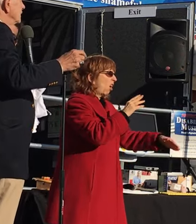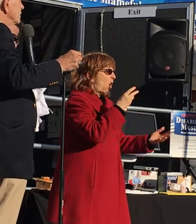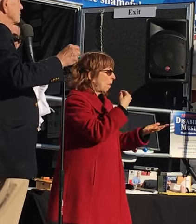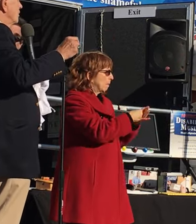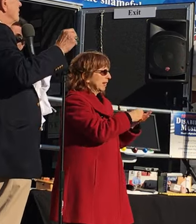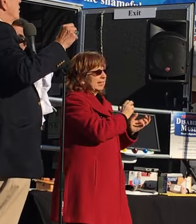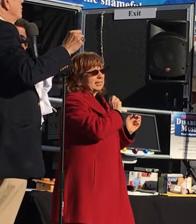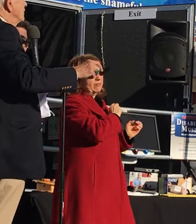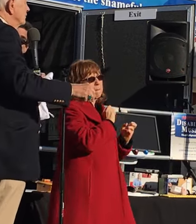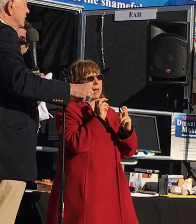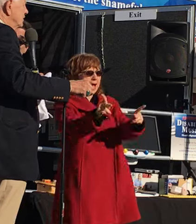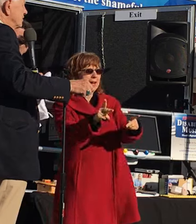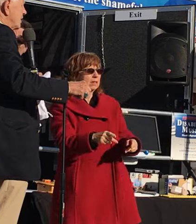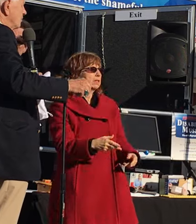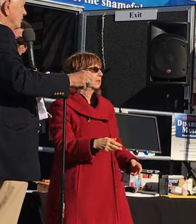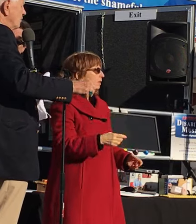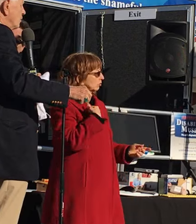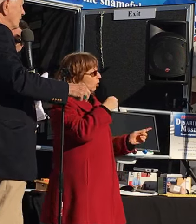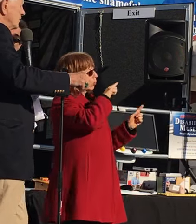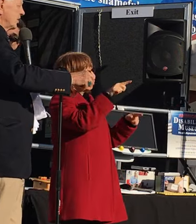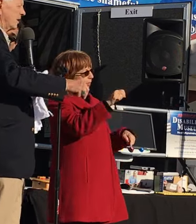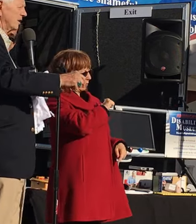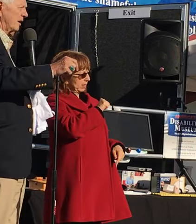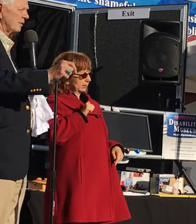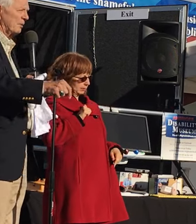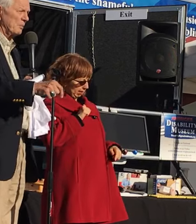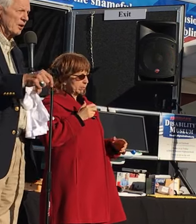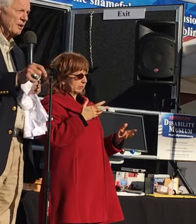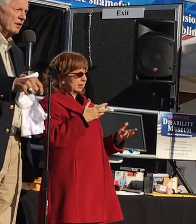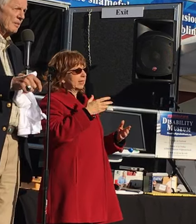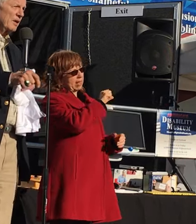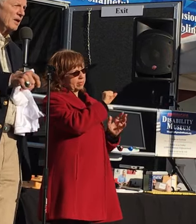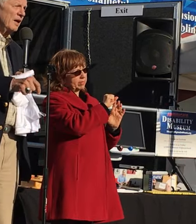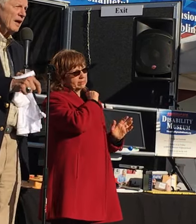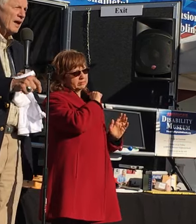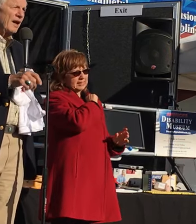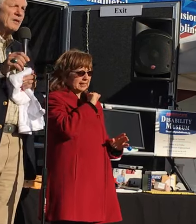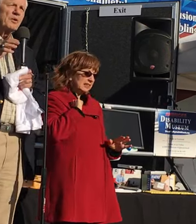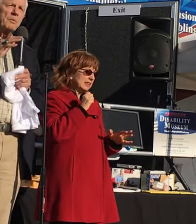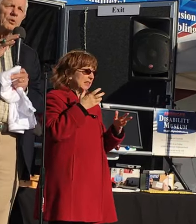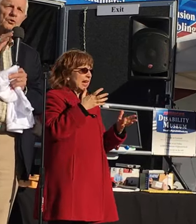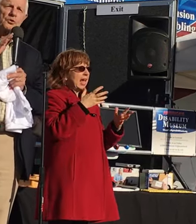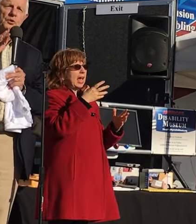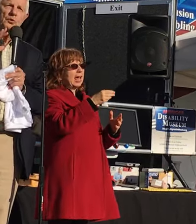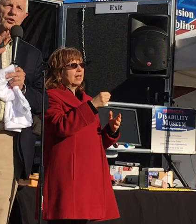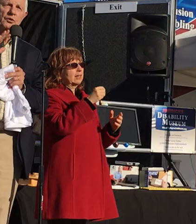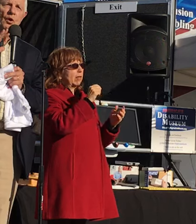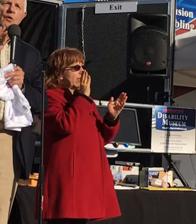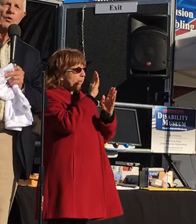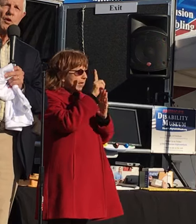this stuff so we go to the assembly floor in the senate and we bring it up and the bill